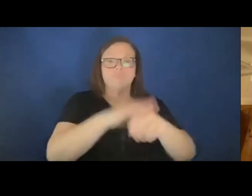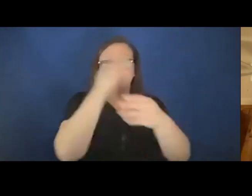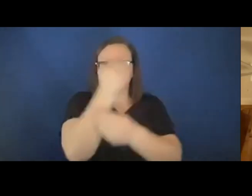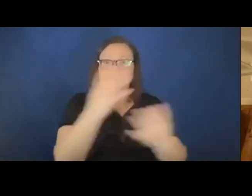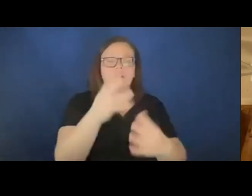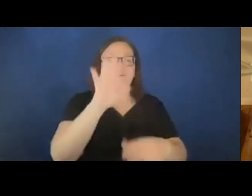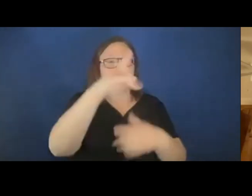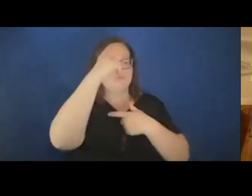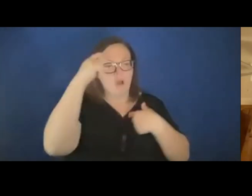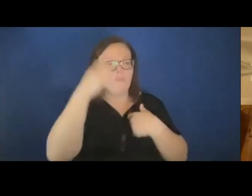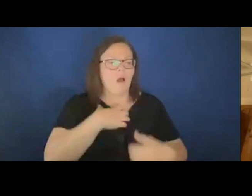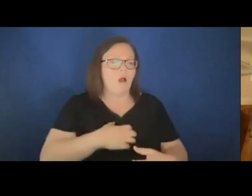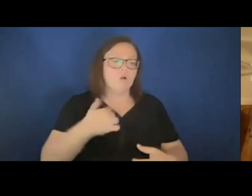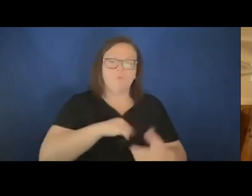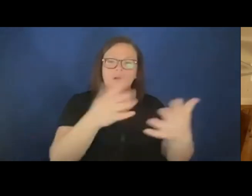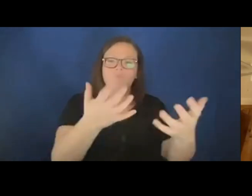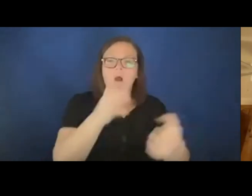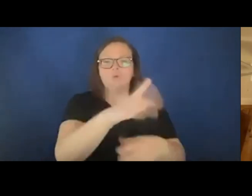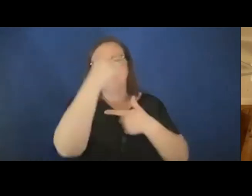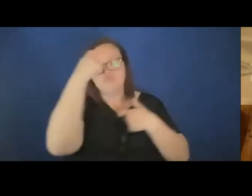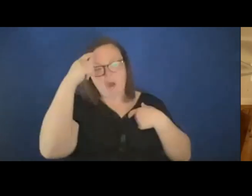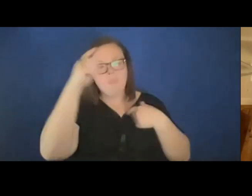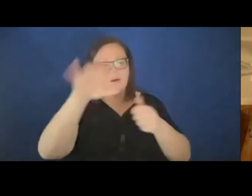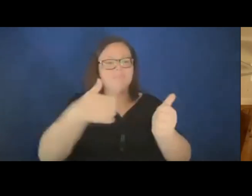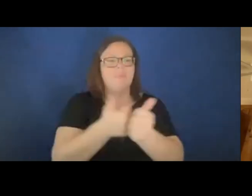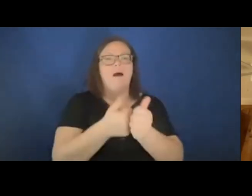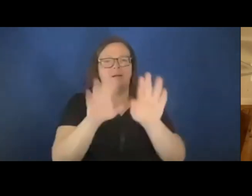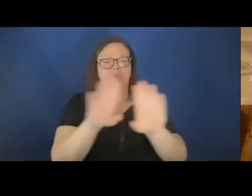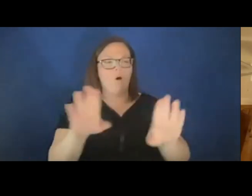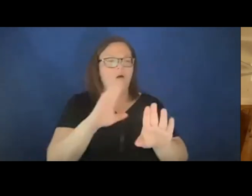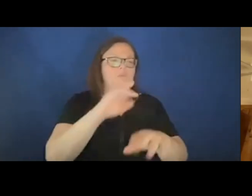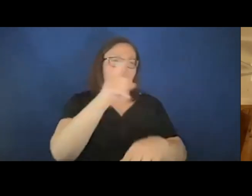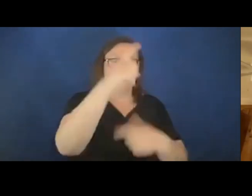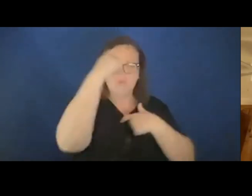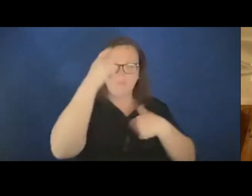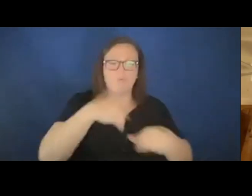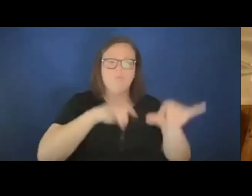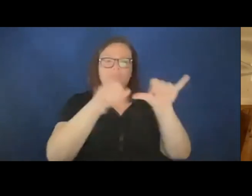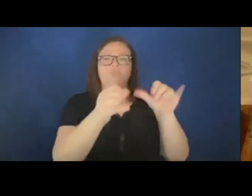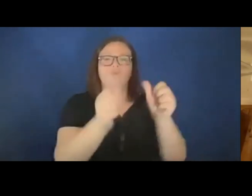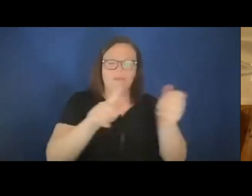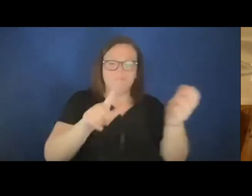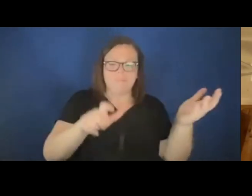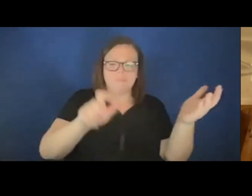a hunger we crave your trauma behind a paywall your trauma we measure with clicks I document